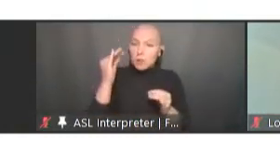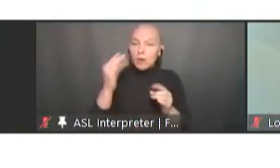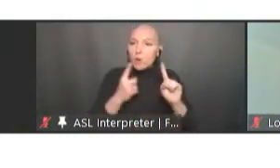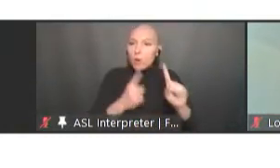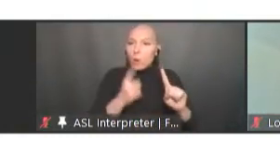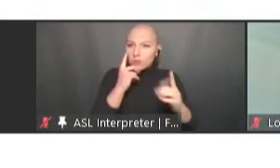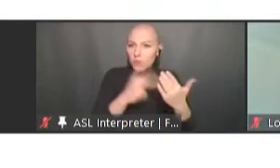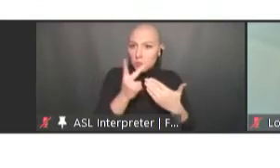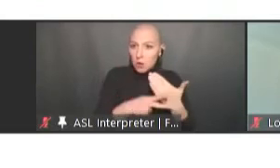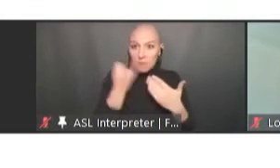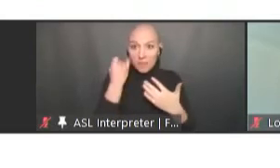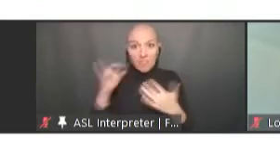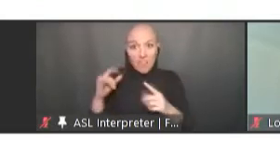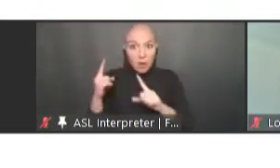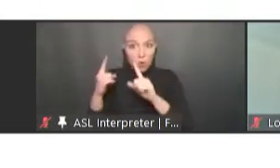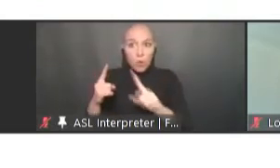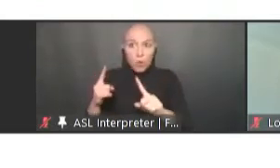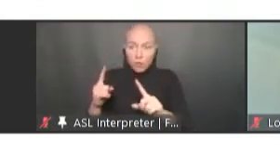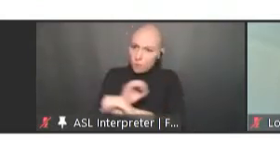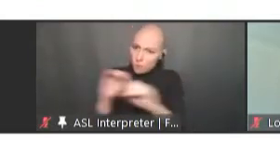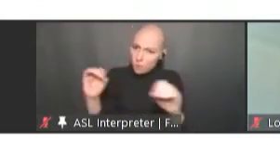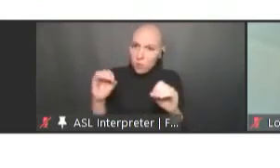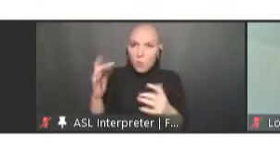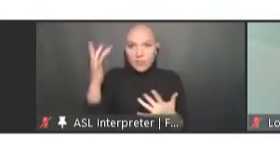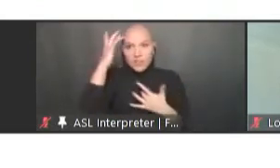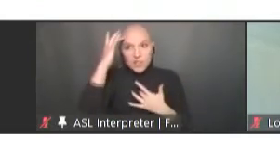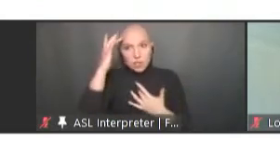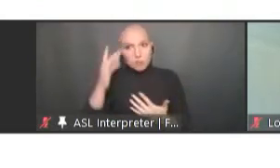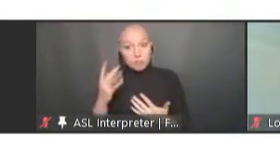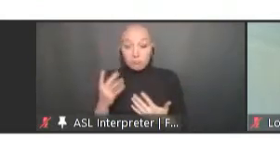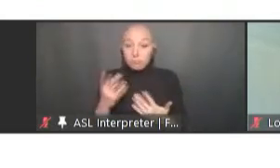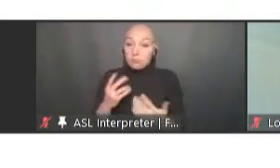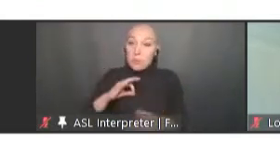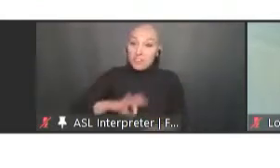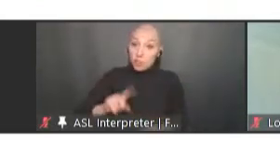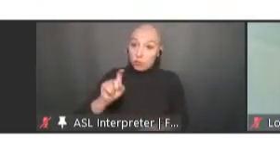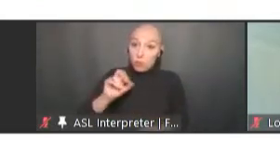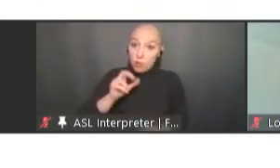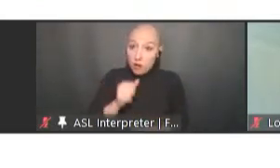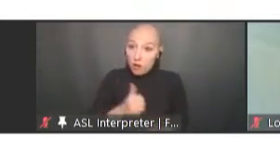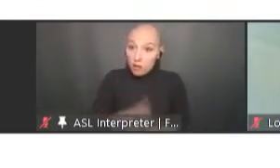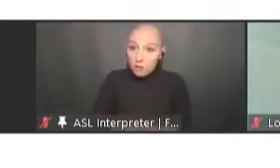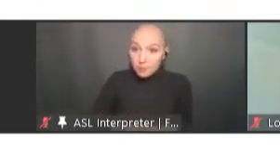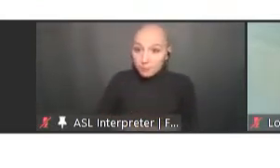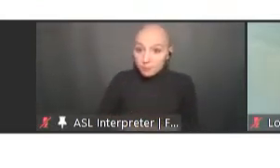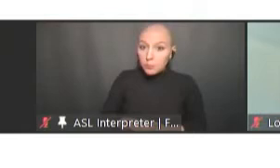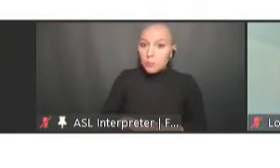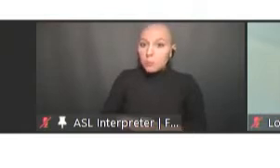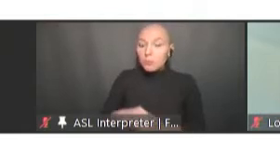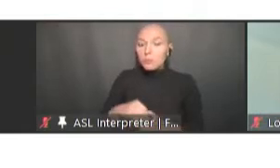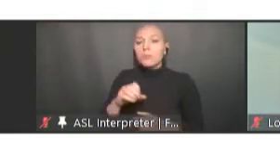Heather Scobie: I think it's a great comment, especially during this Omicron period,